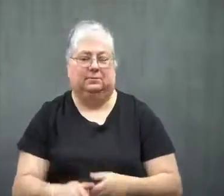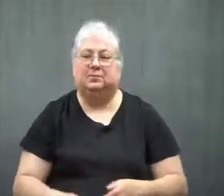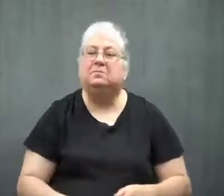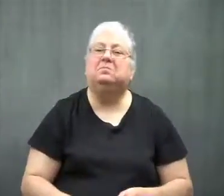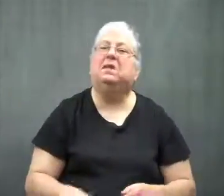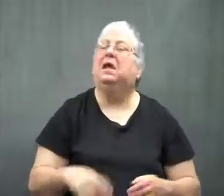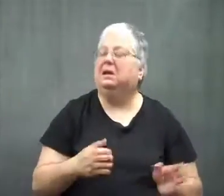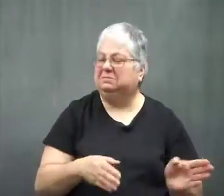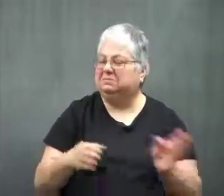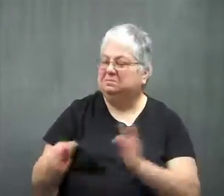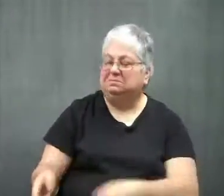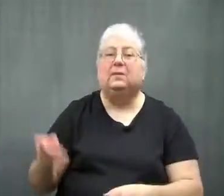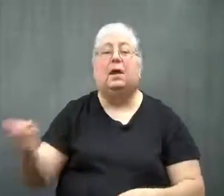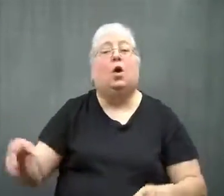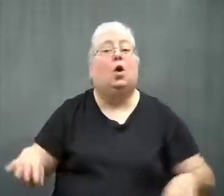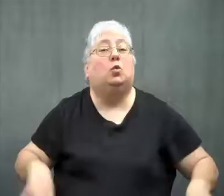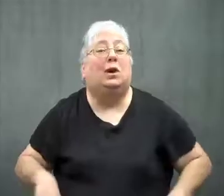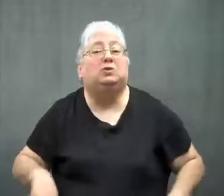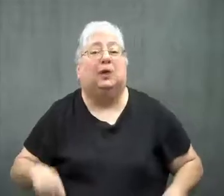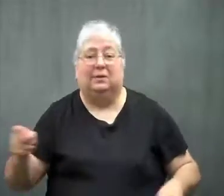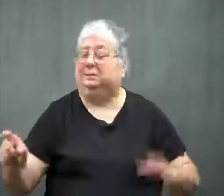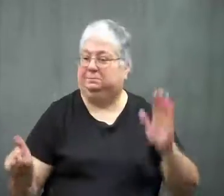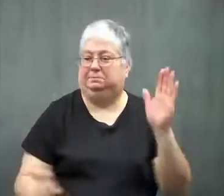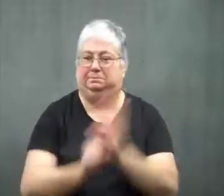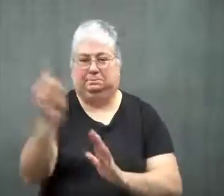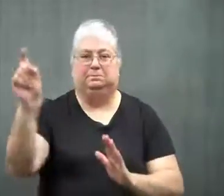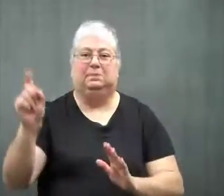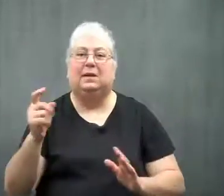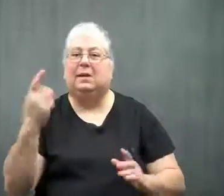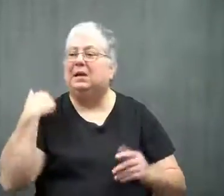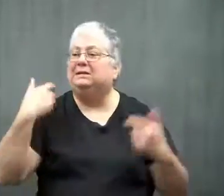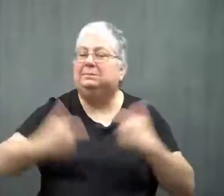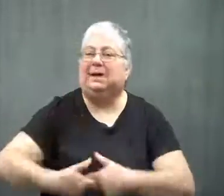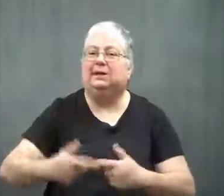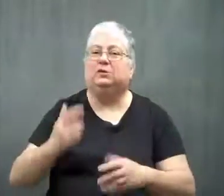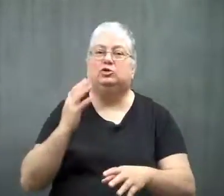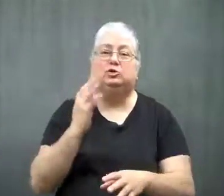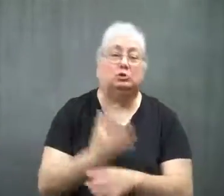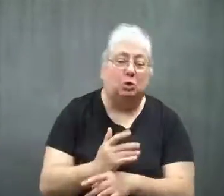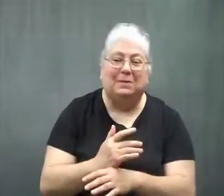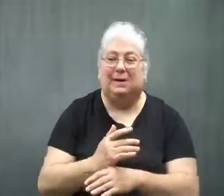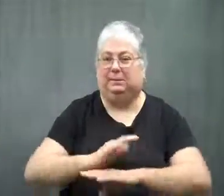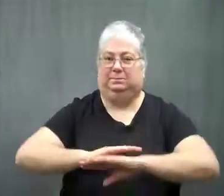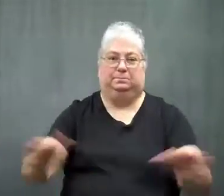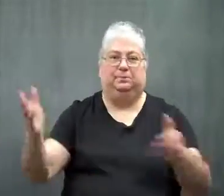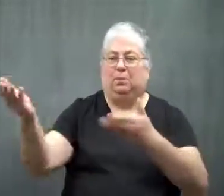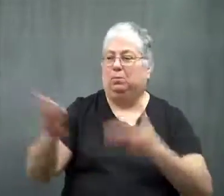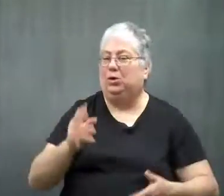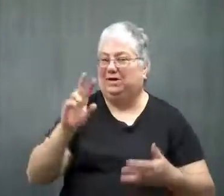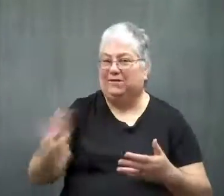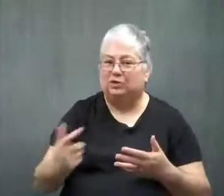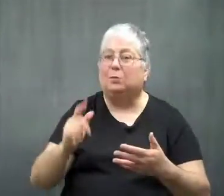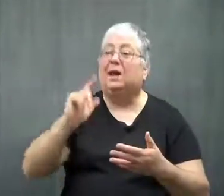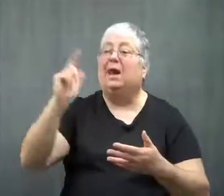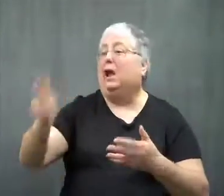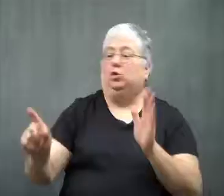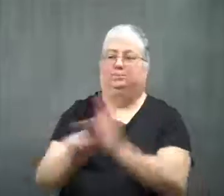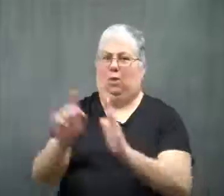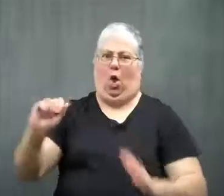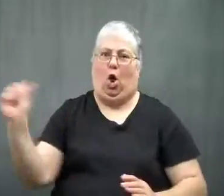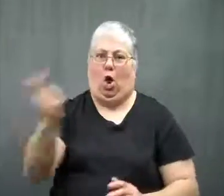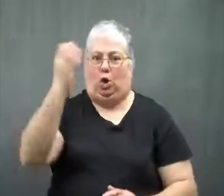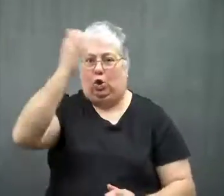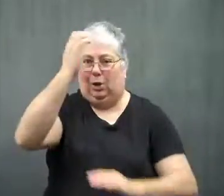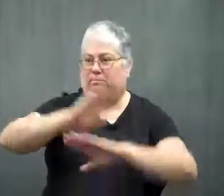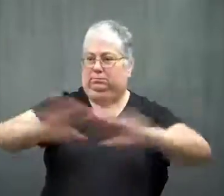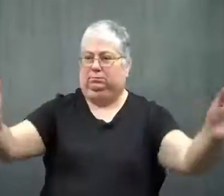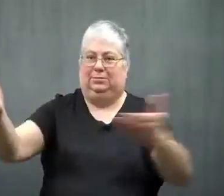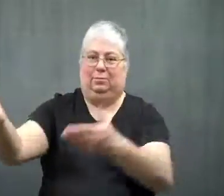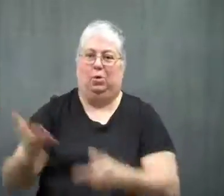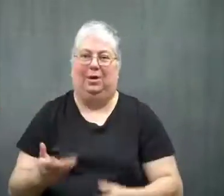Russia banned imports of vegetables from Spain and Germany, then all of Europe